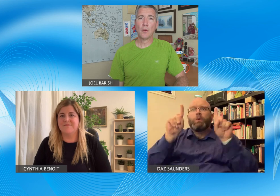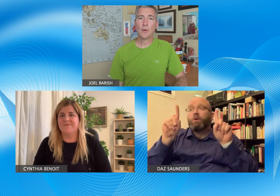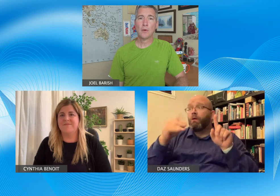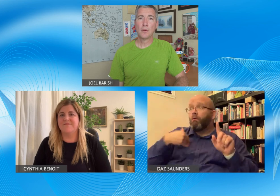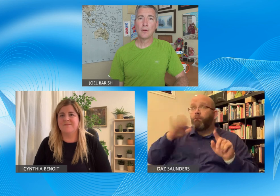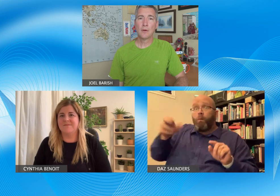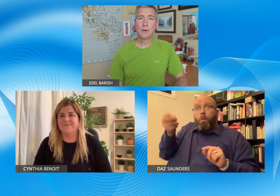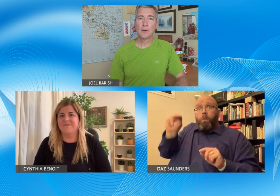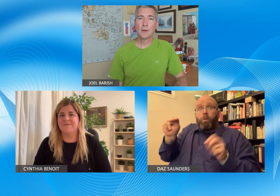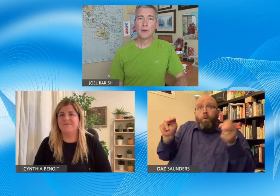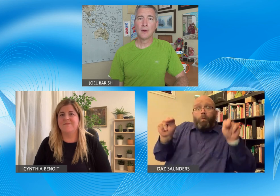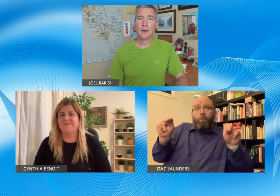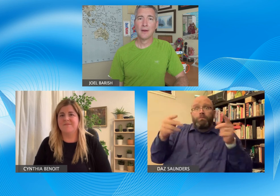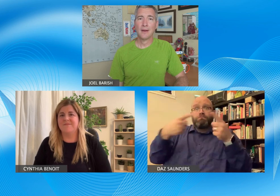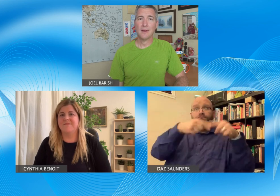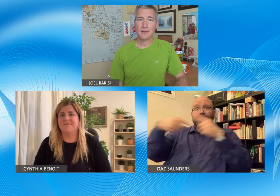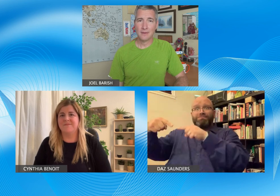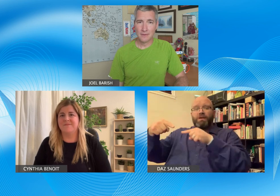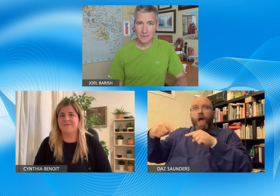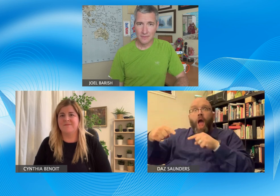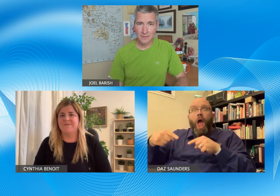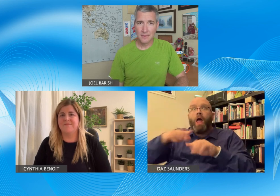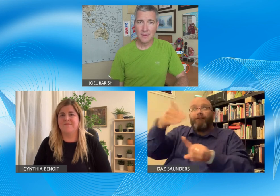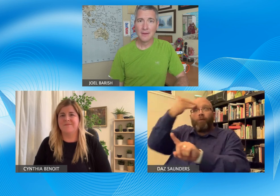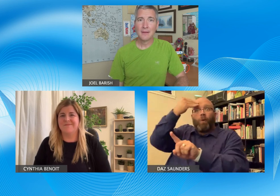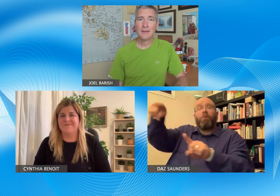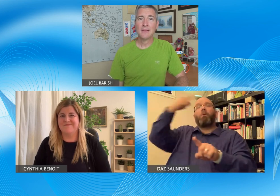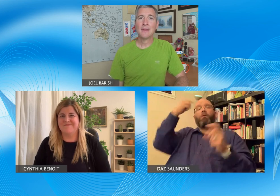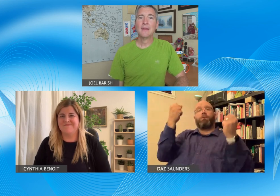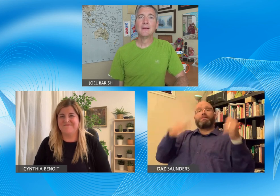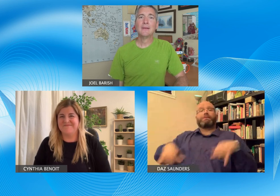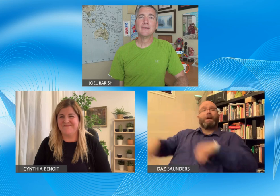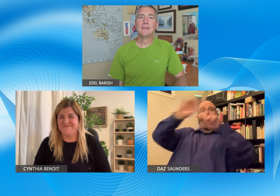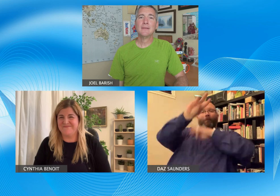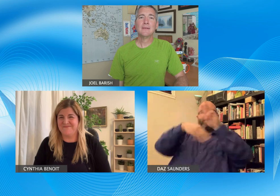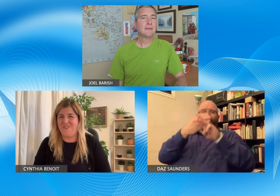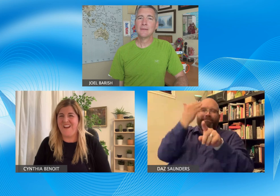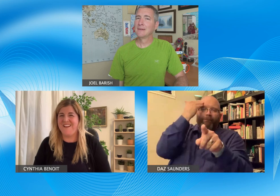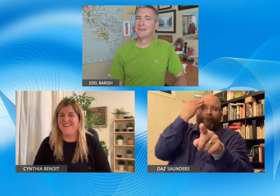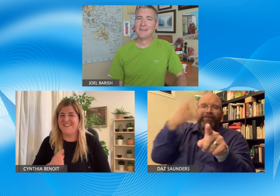We responded that because those are distinctive languages. They thought sign language is universal, you know?